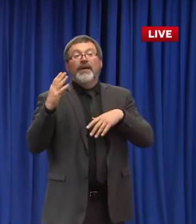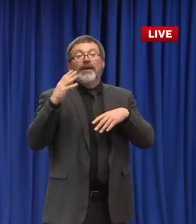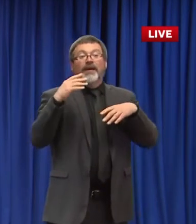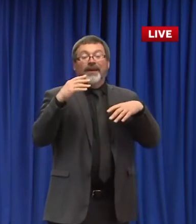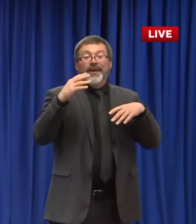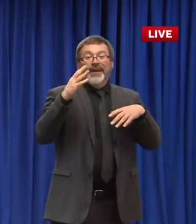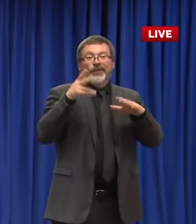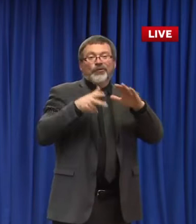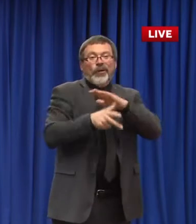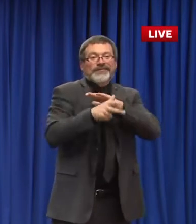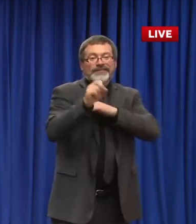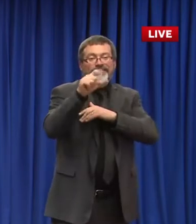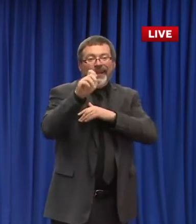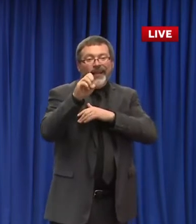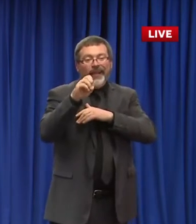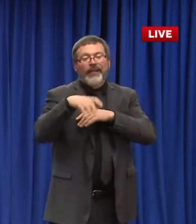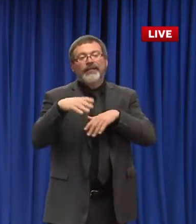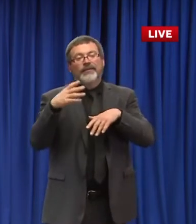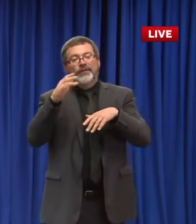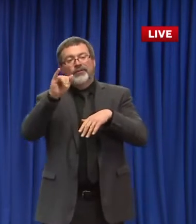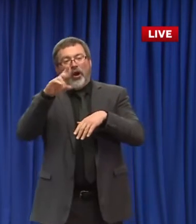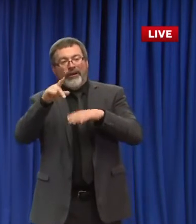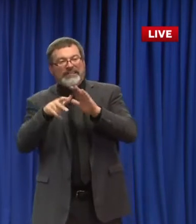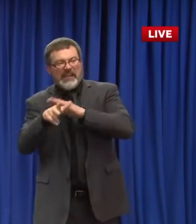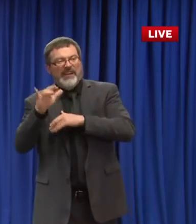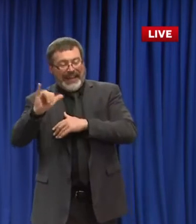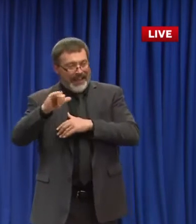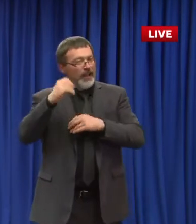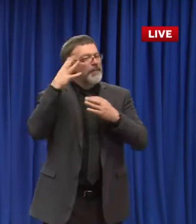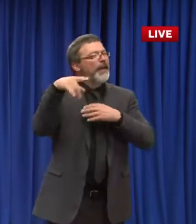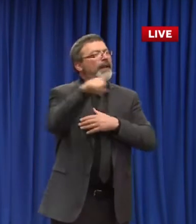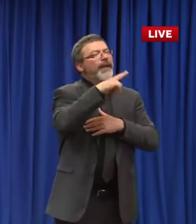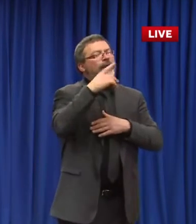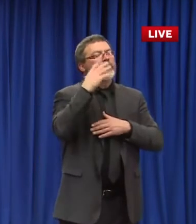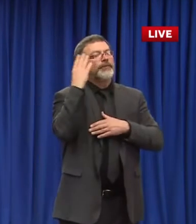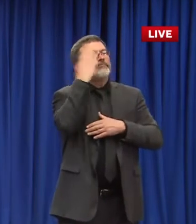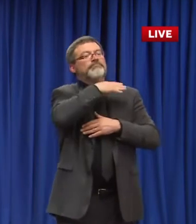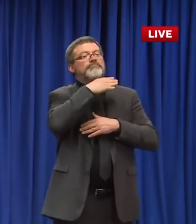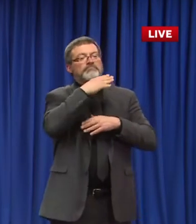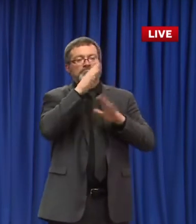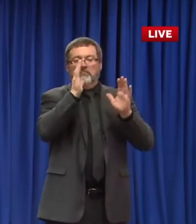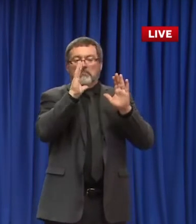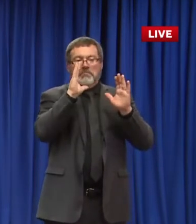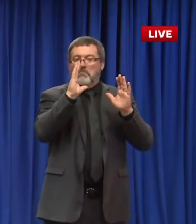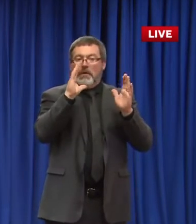AND AGAIN, IT’S SOMETIMES THESE THINGS YOU DON’T THINK OF THEY DON’T NECESSARILY TAKE THE HIGHLIGHT WHEN THINK OF BUSINESSES CLOSING OR WHATEVER.